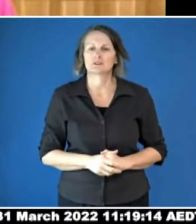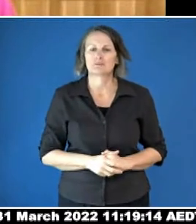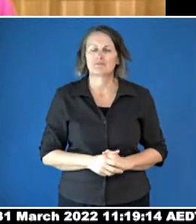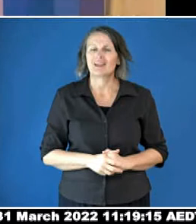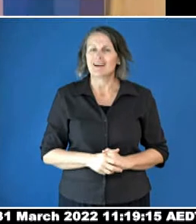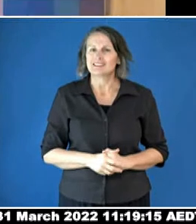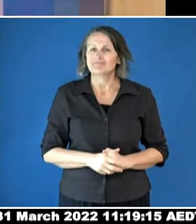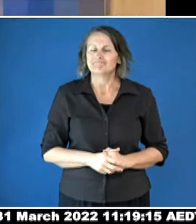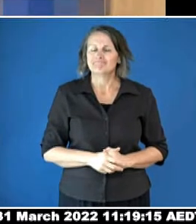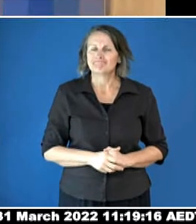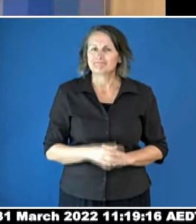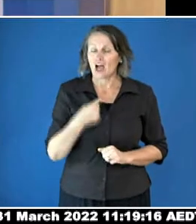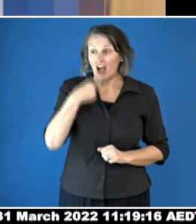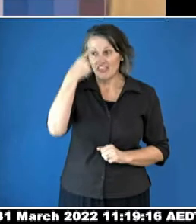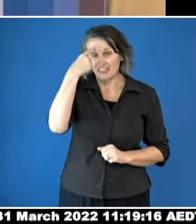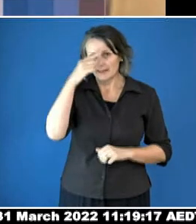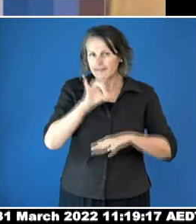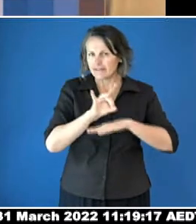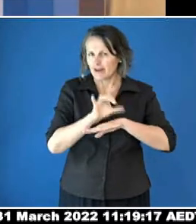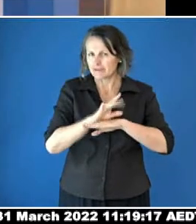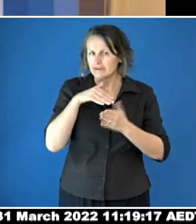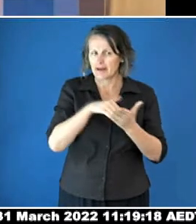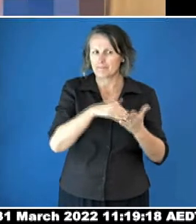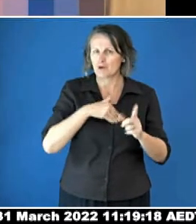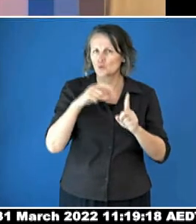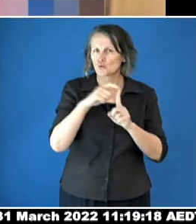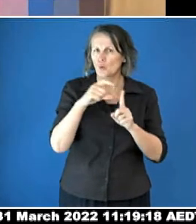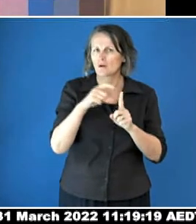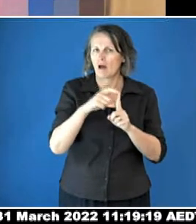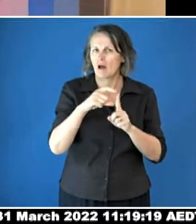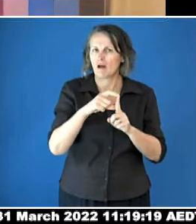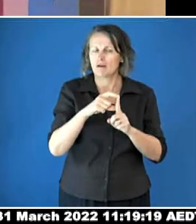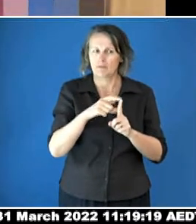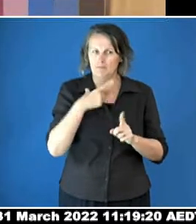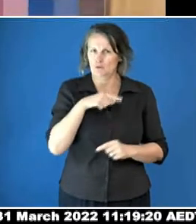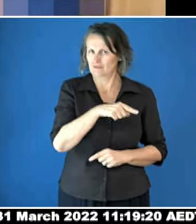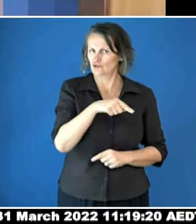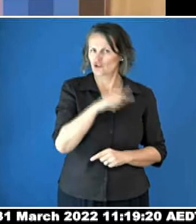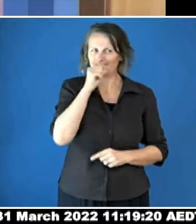I think it did help her process and to get the anger out.